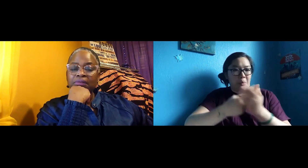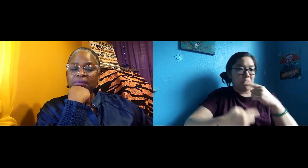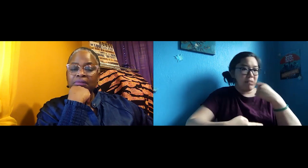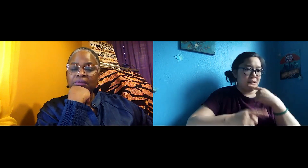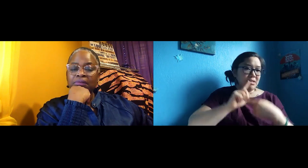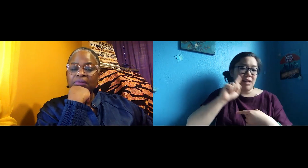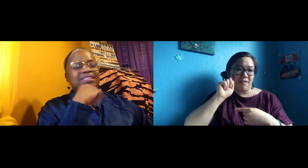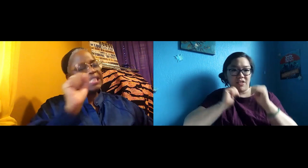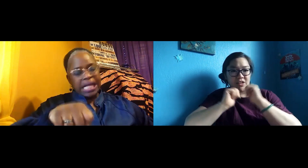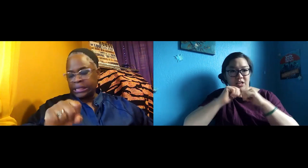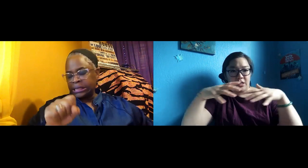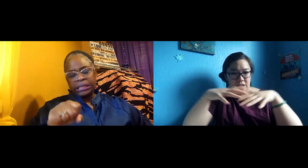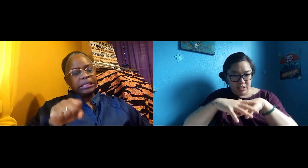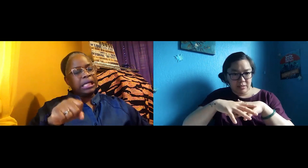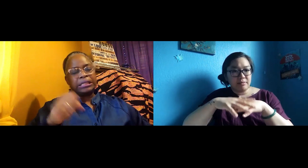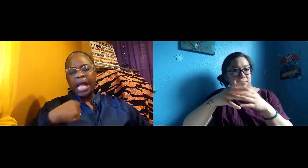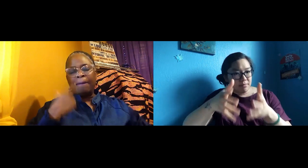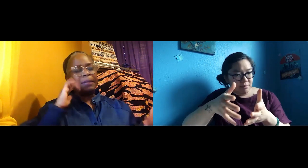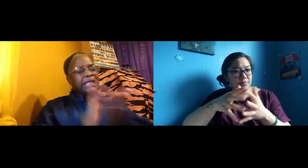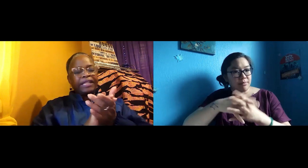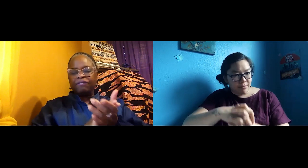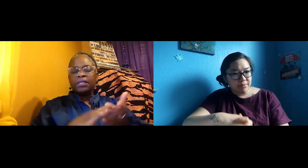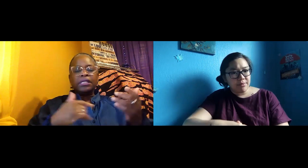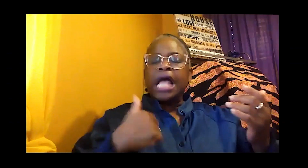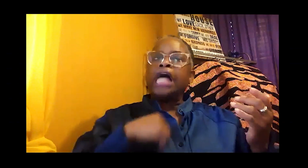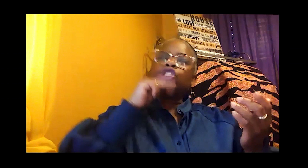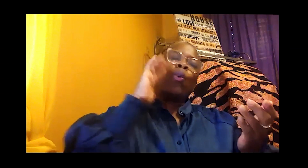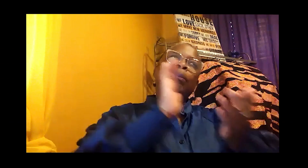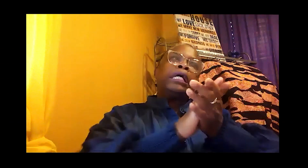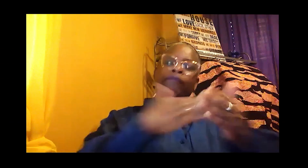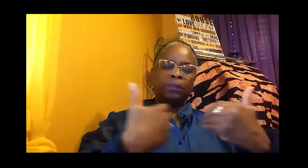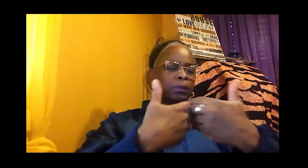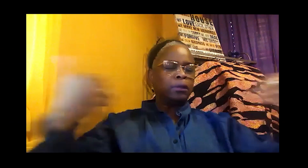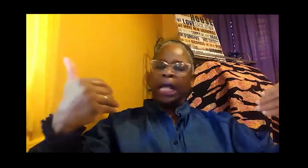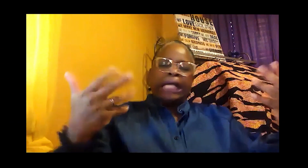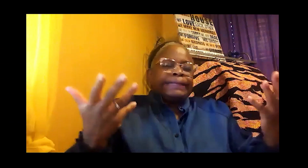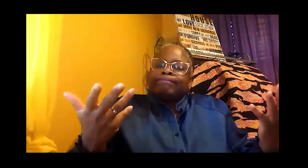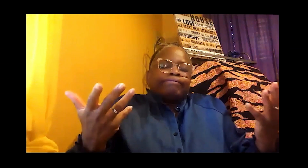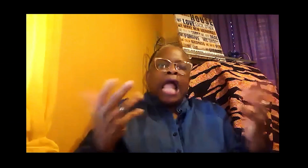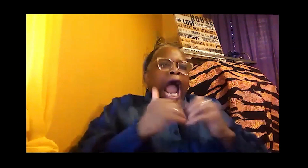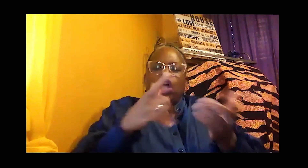that you involve both Deaf and hearing actors? Right, yes. I believe that the hearing and Deaf